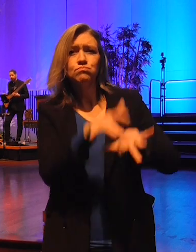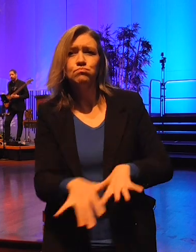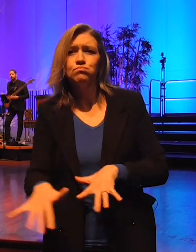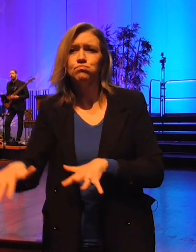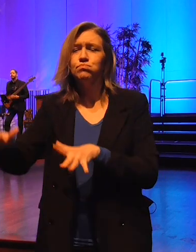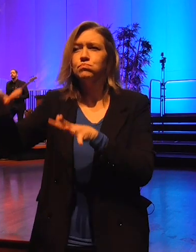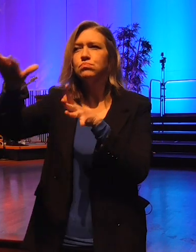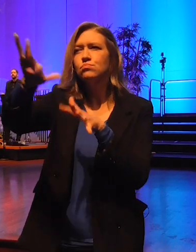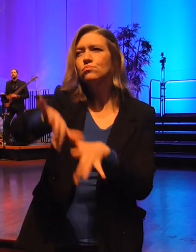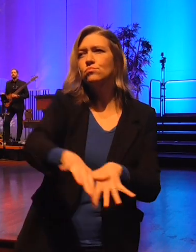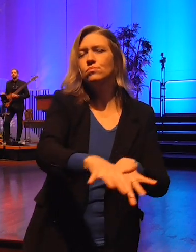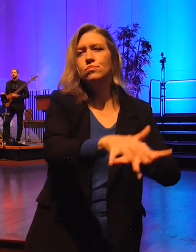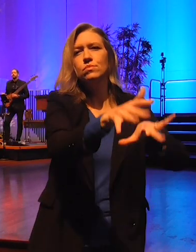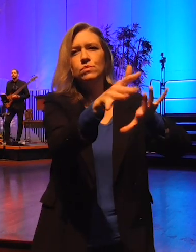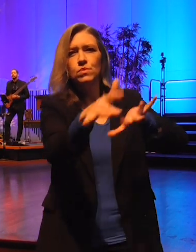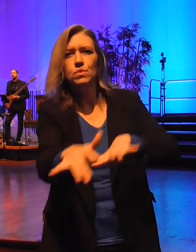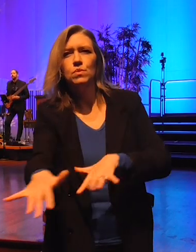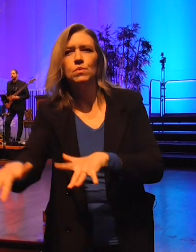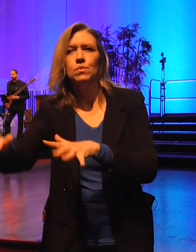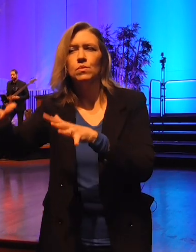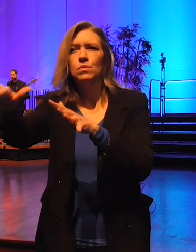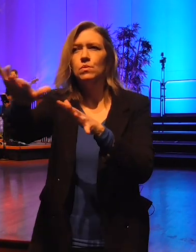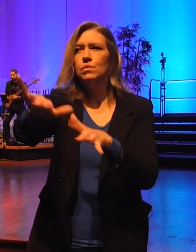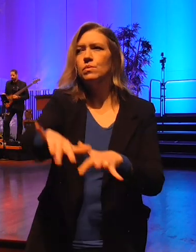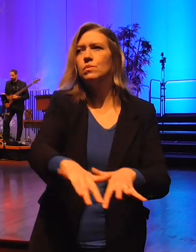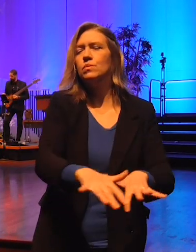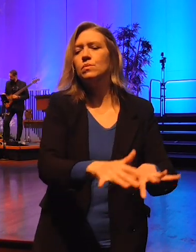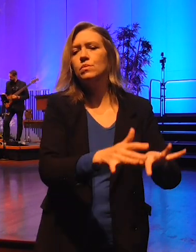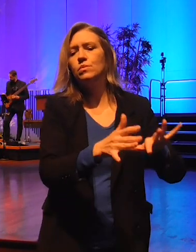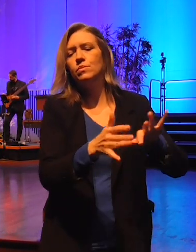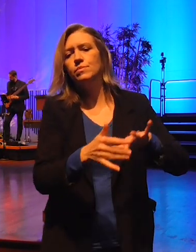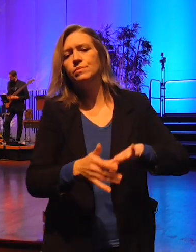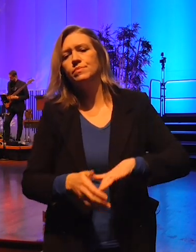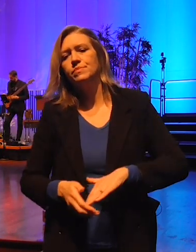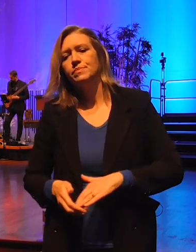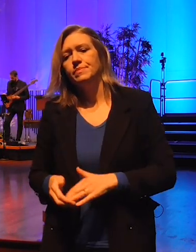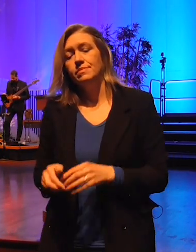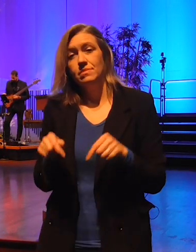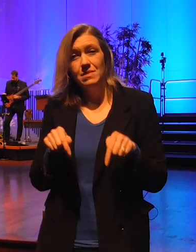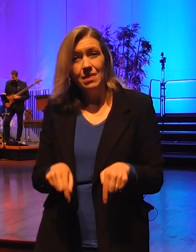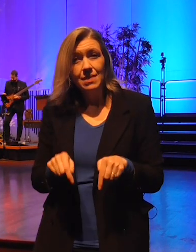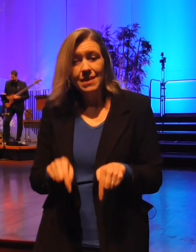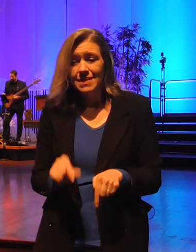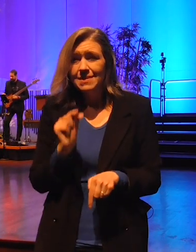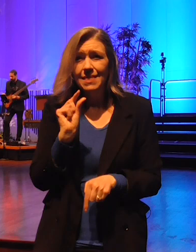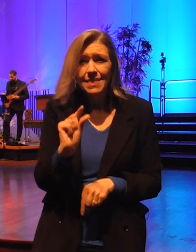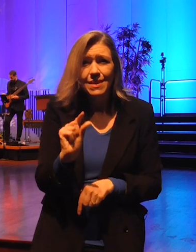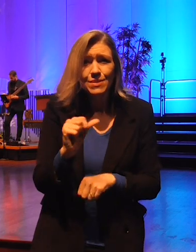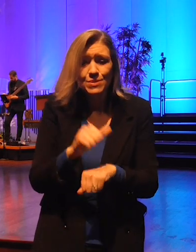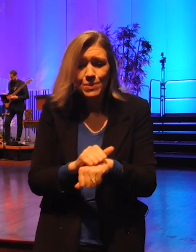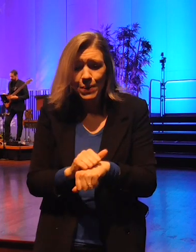God these little stones are